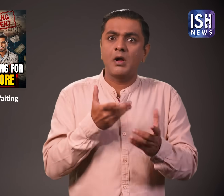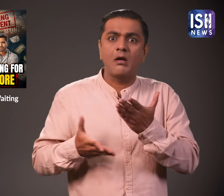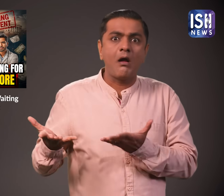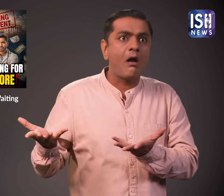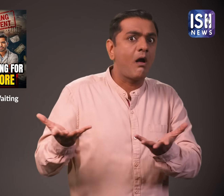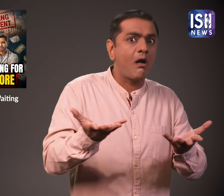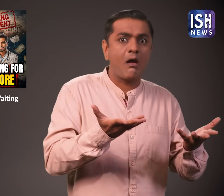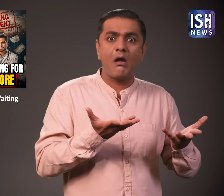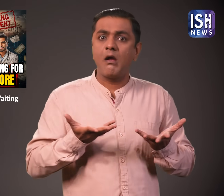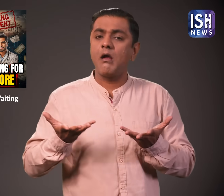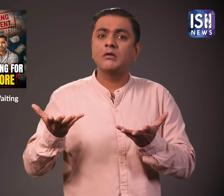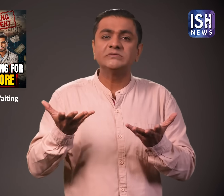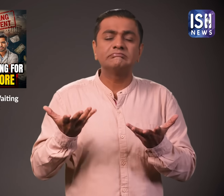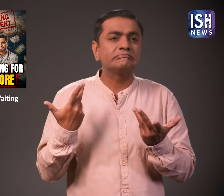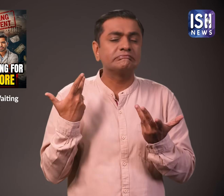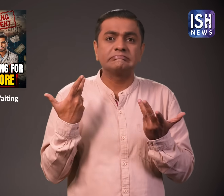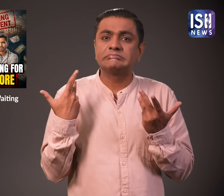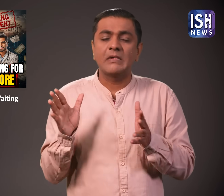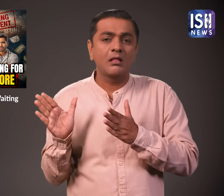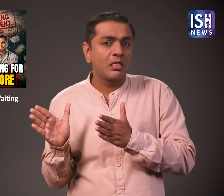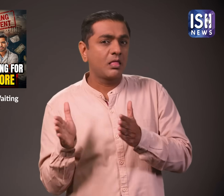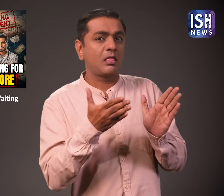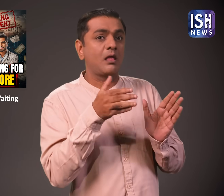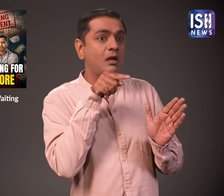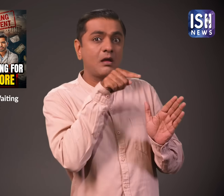As a result, patients are being turned away.